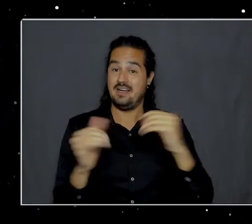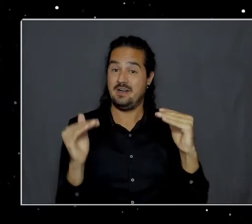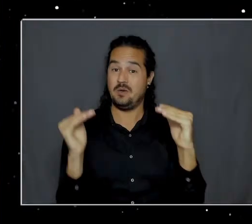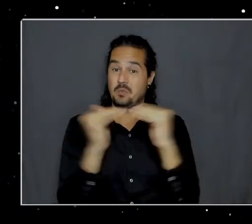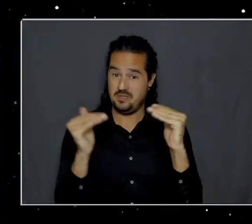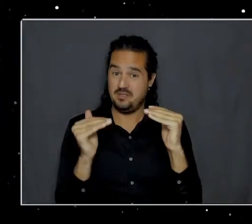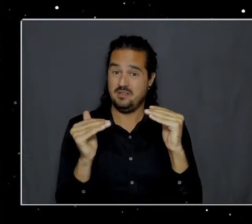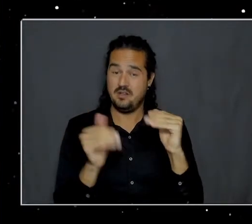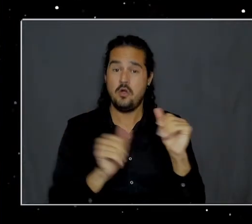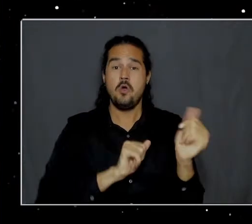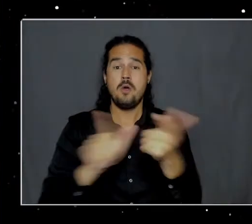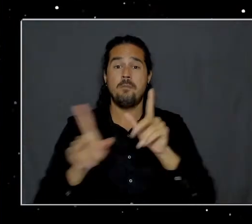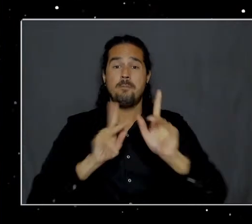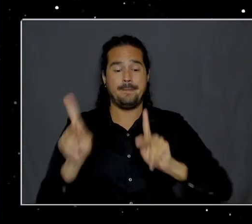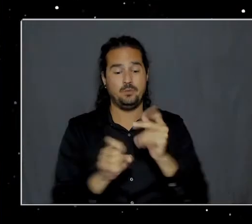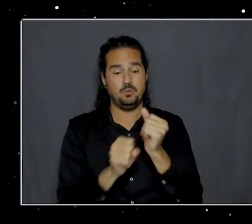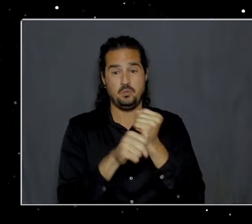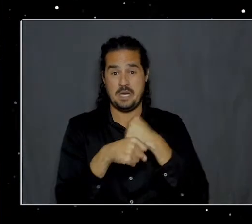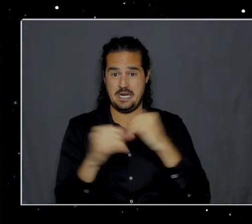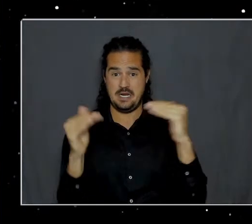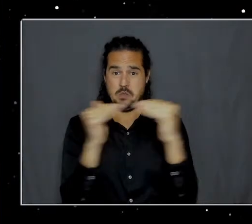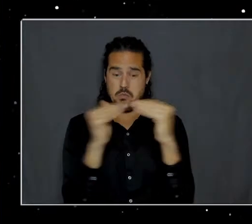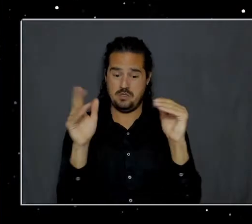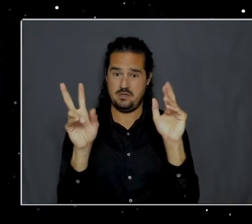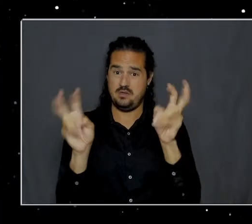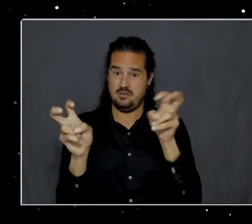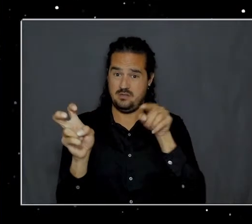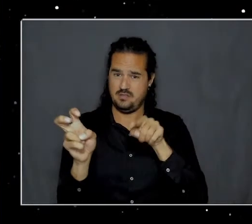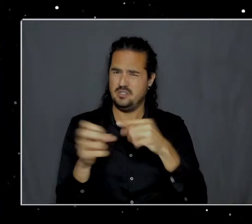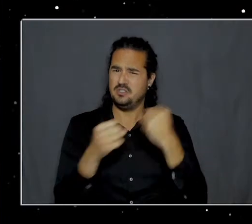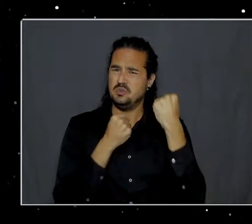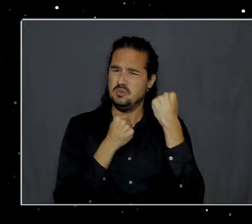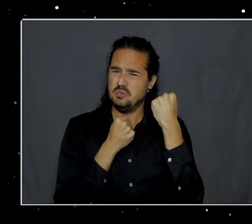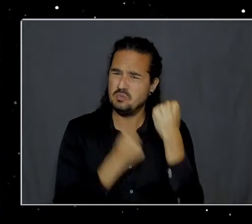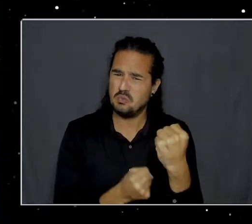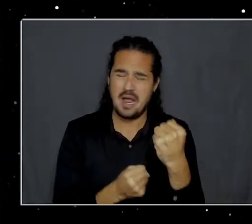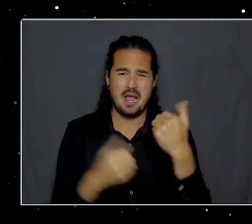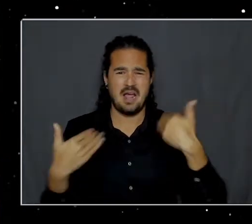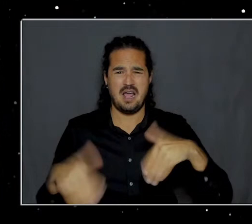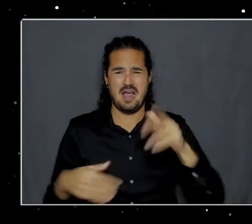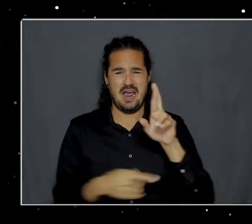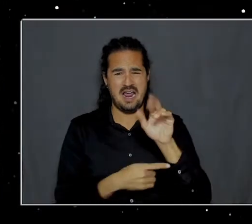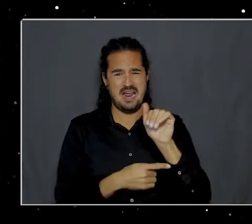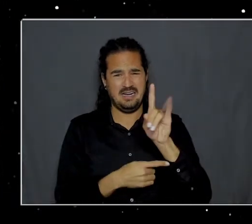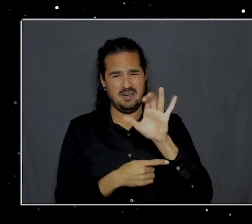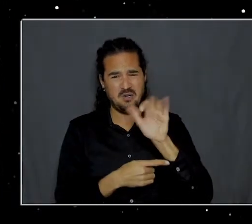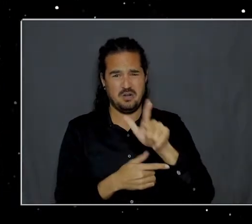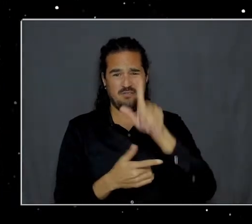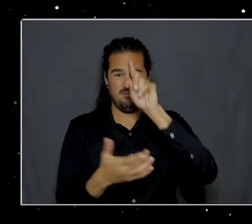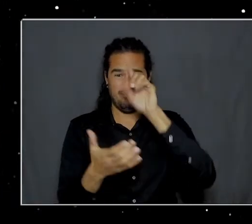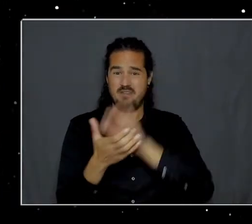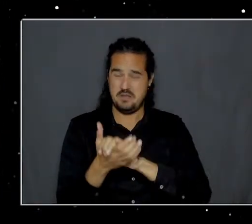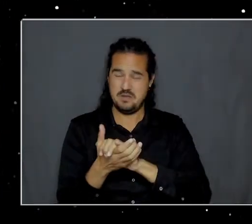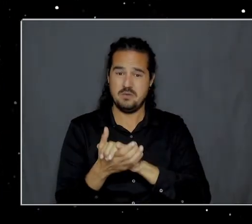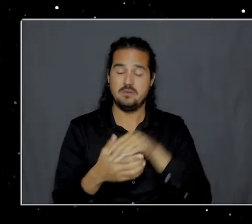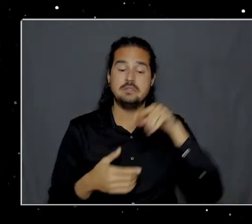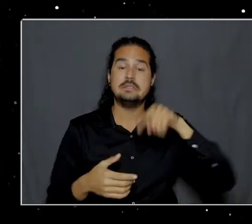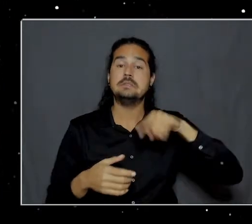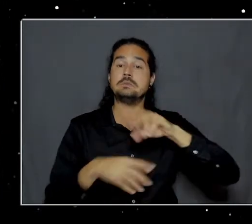CORRECTION, "ALL MEN," OKAY, LET'S CORRECT IT, "THAT ALL PEOPLE ARE CREATED EQUAL. ALL PEOPLE ARE CREATED EQUAL." THAT'S A RADICAL VALUE, ESPECIALLY WHEN YOU THINK ABOUT,